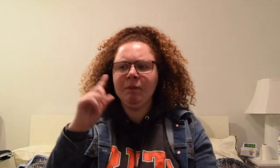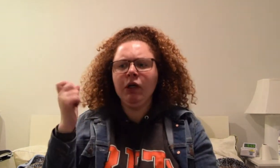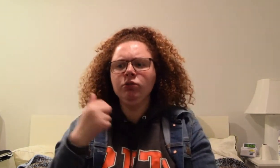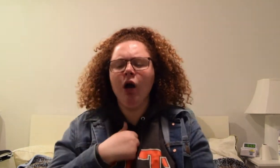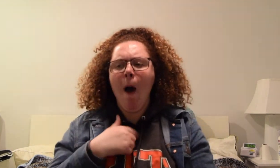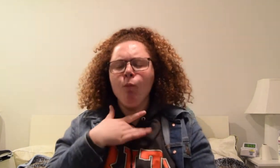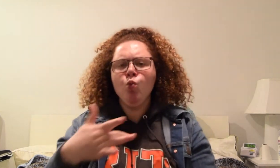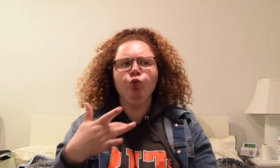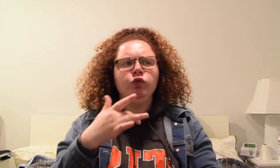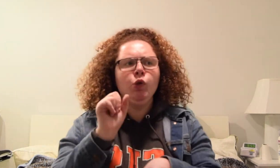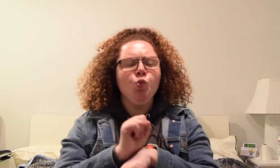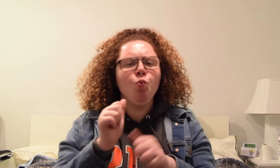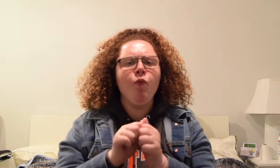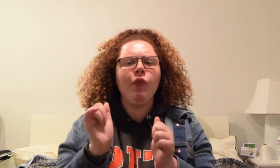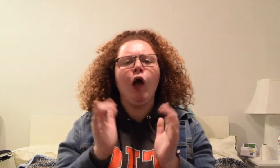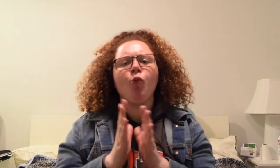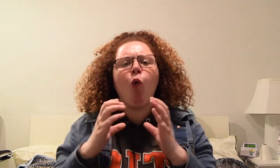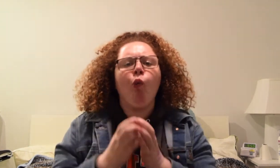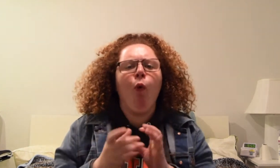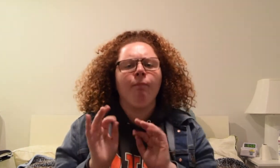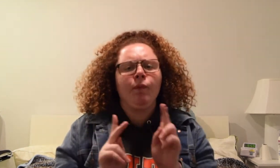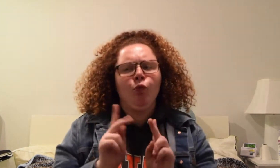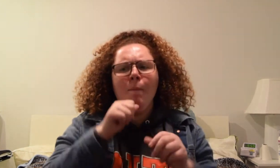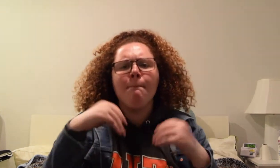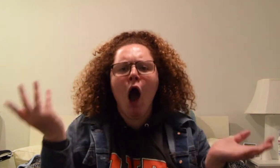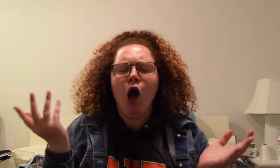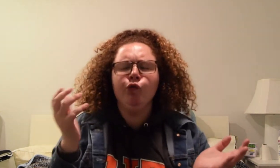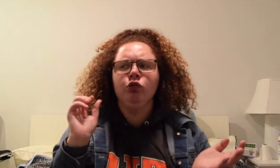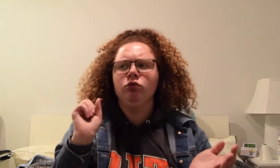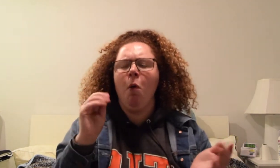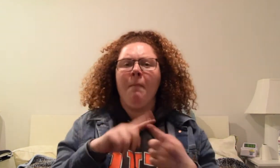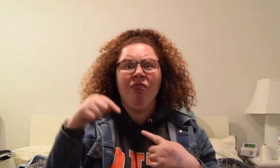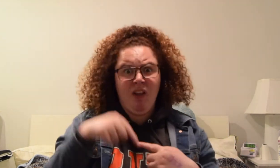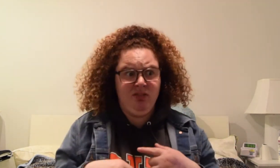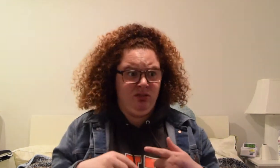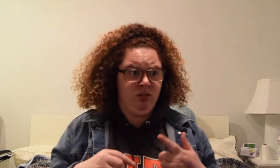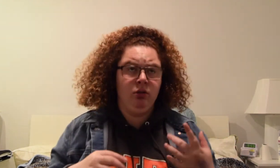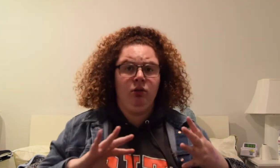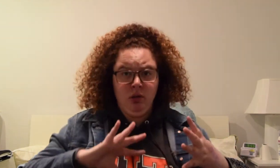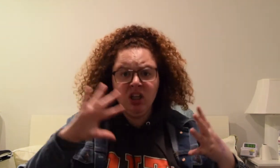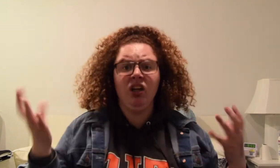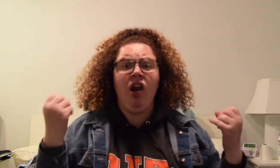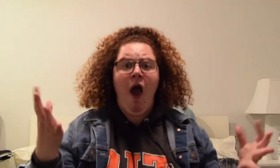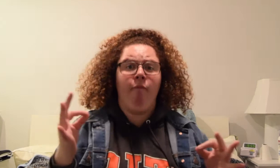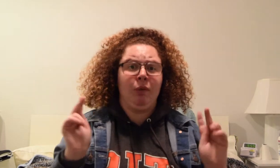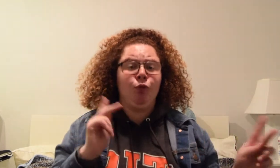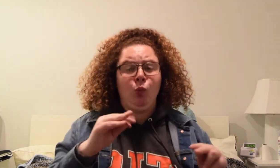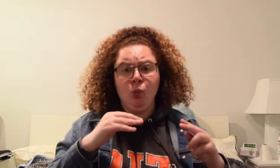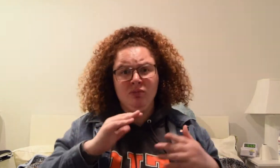Because I'm used to working with a small group of people but with this job, there's A LOT of people